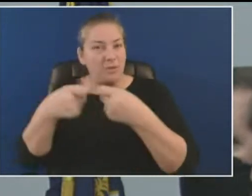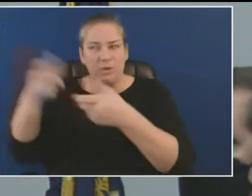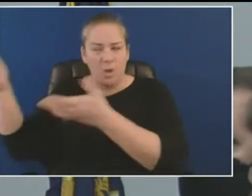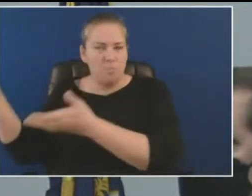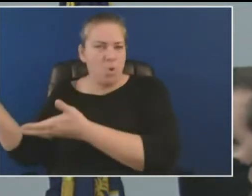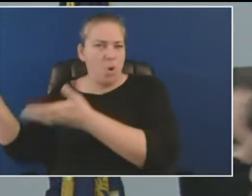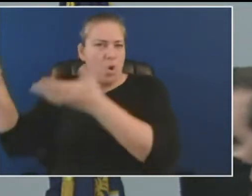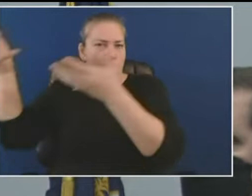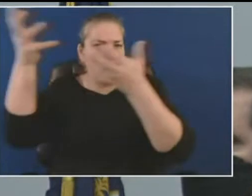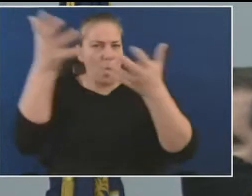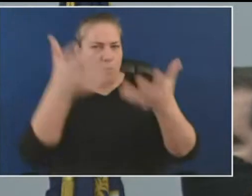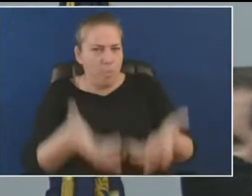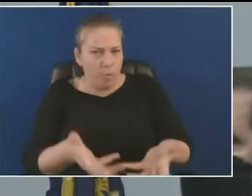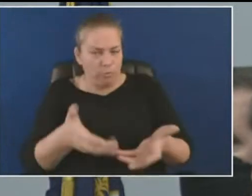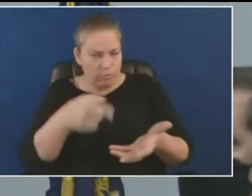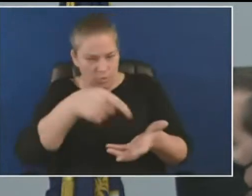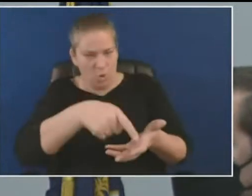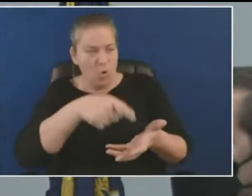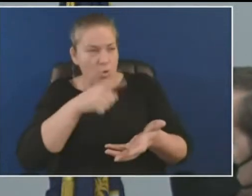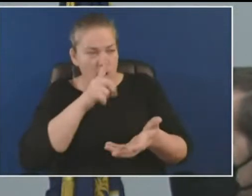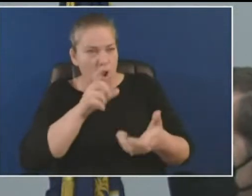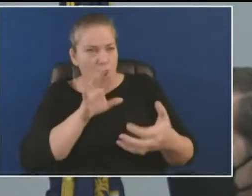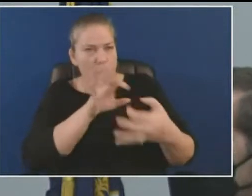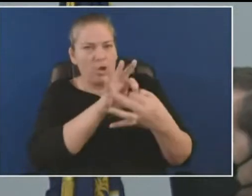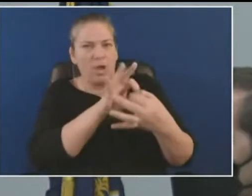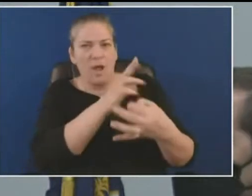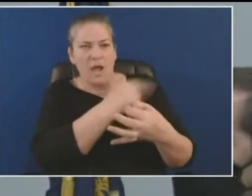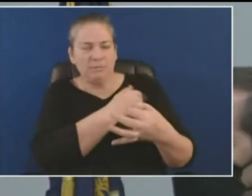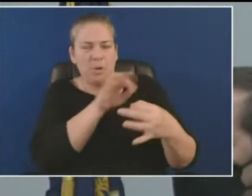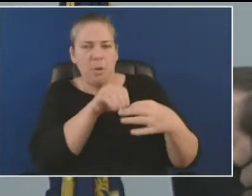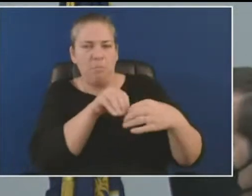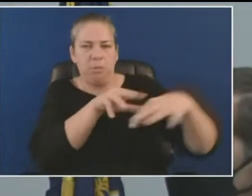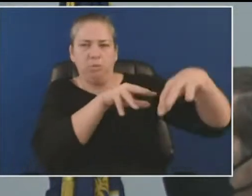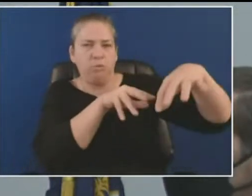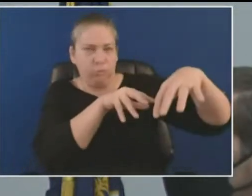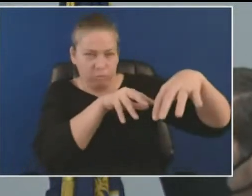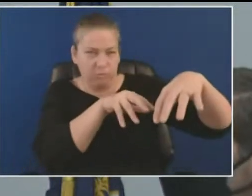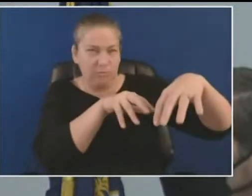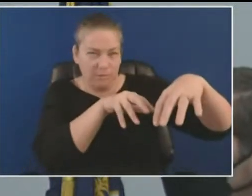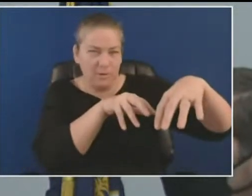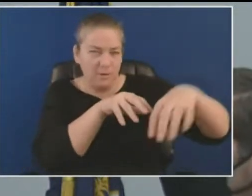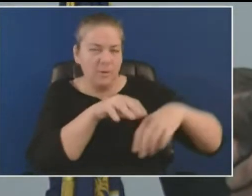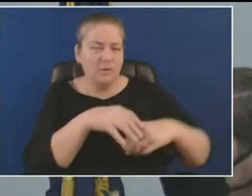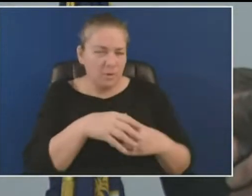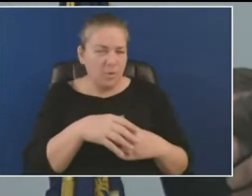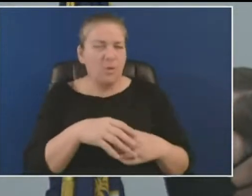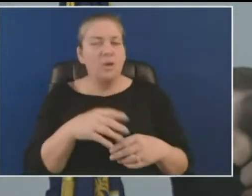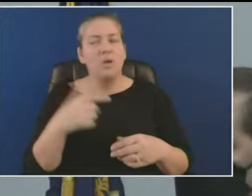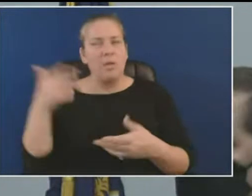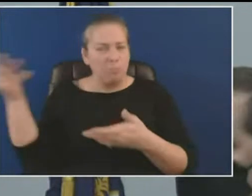here with you today during the weeks and the months. And quite frankly during the years it takes to recover from this event.